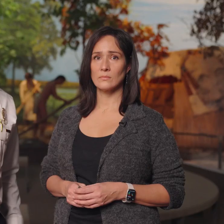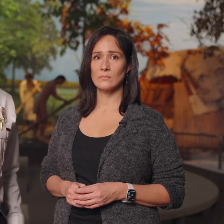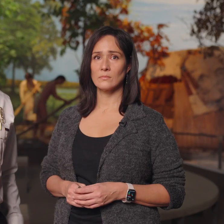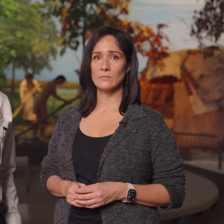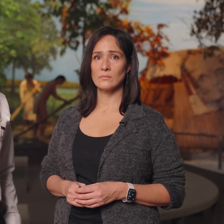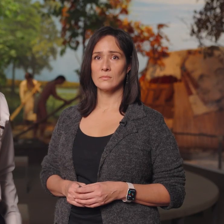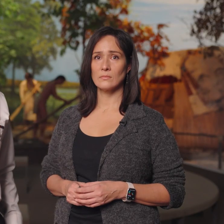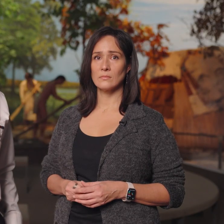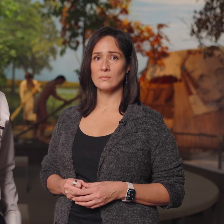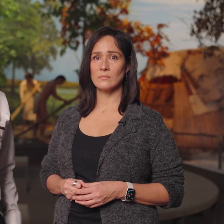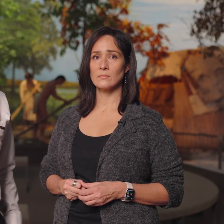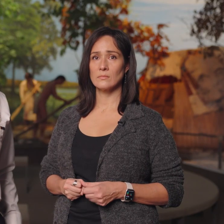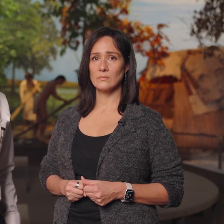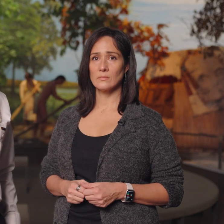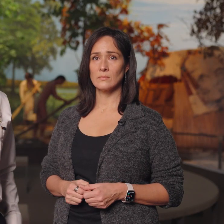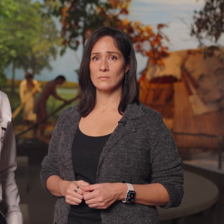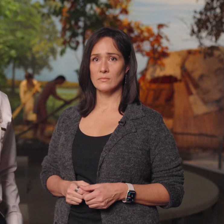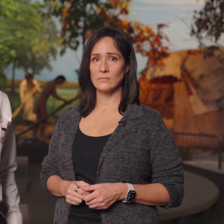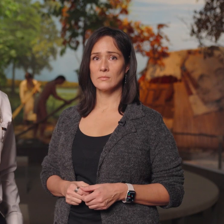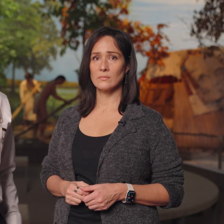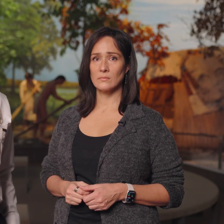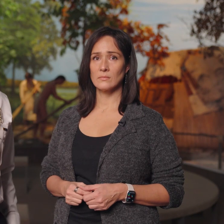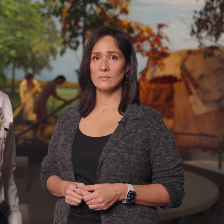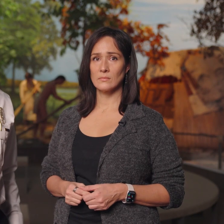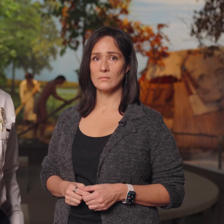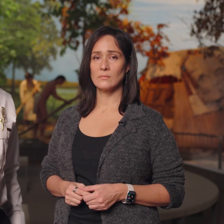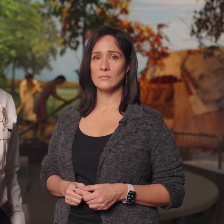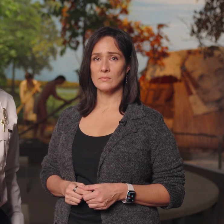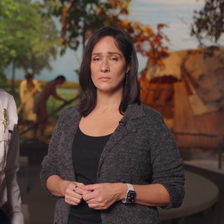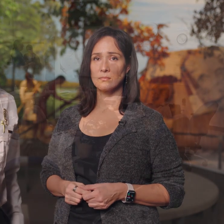The TERC should have a designated facility for staff to assemble for planning and response.